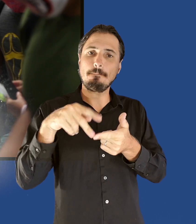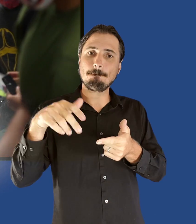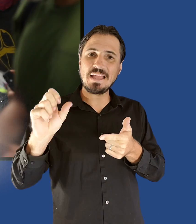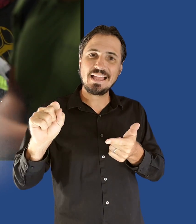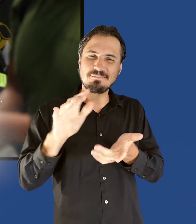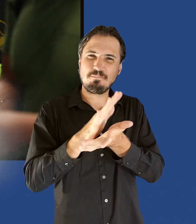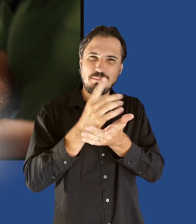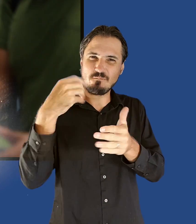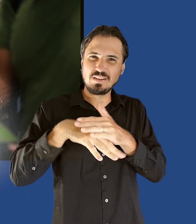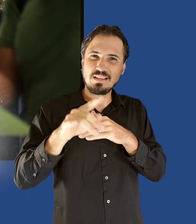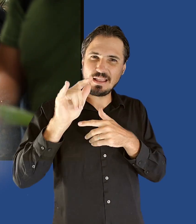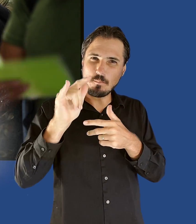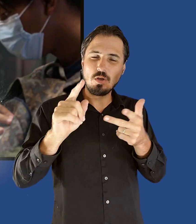in the past 14 days.